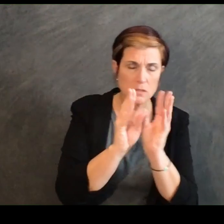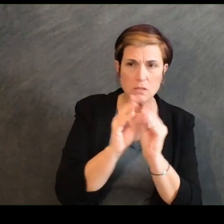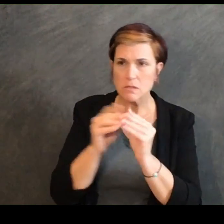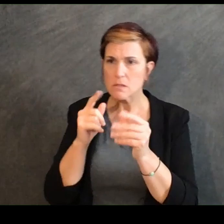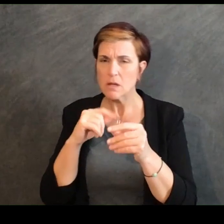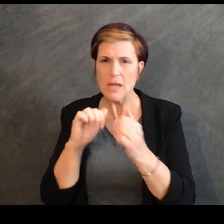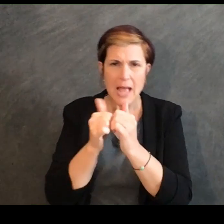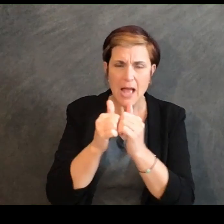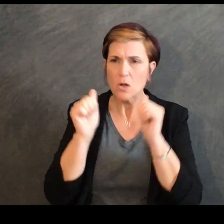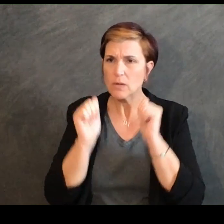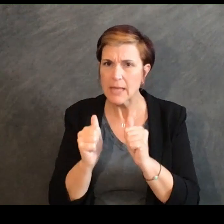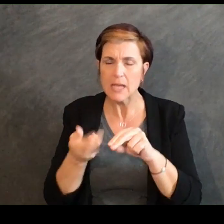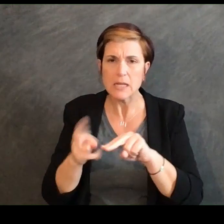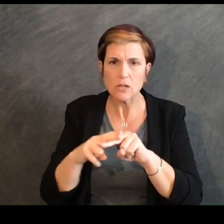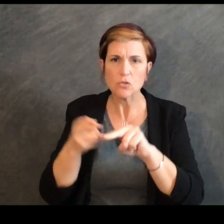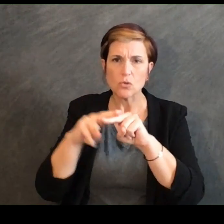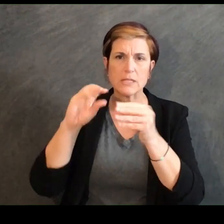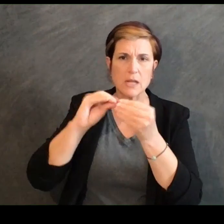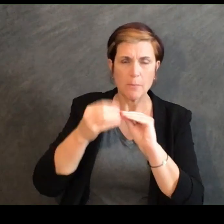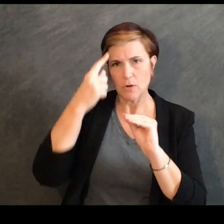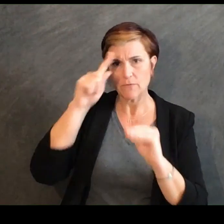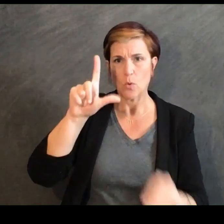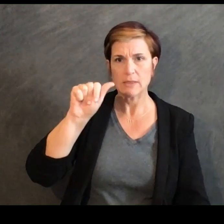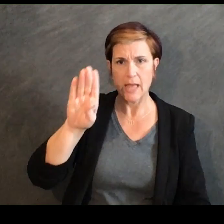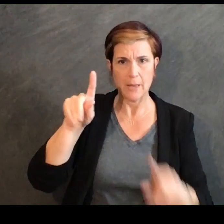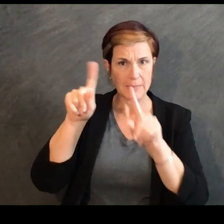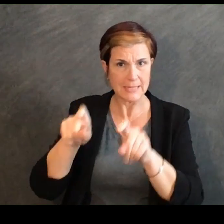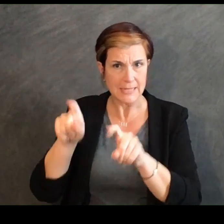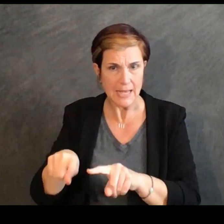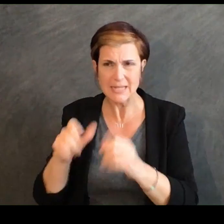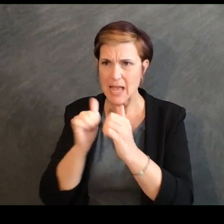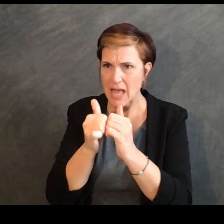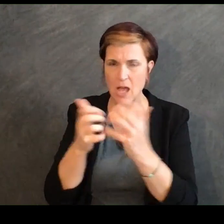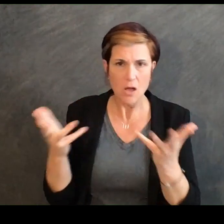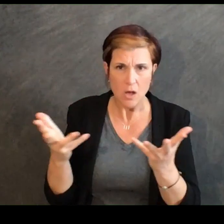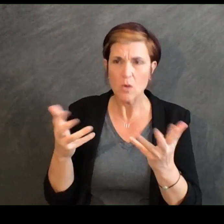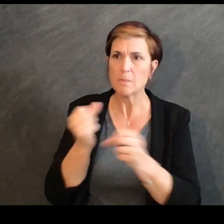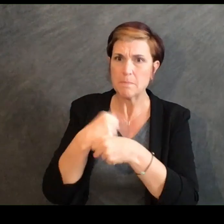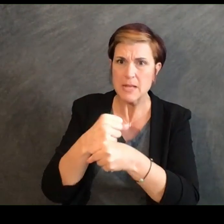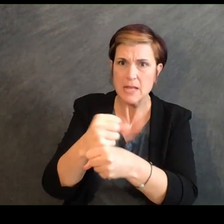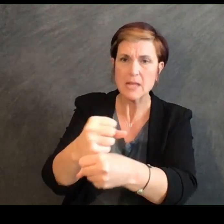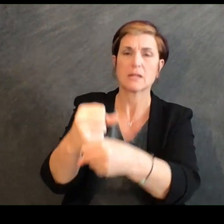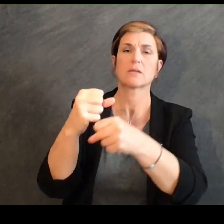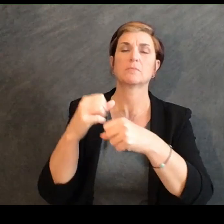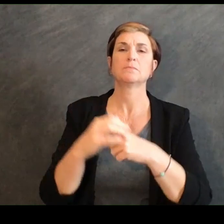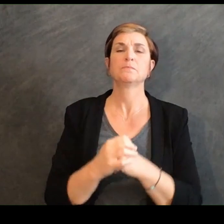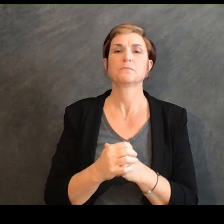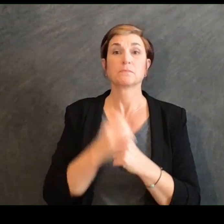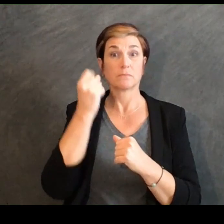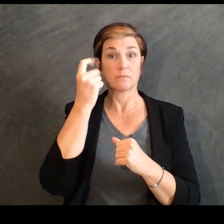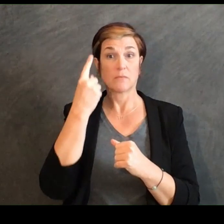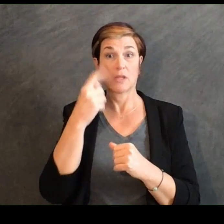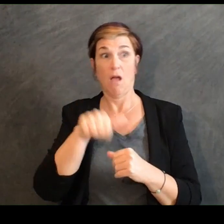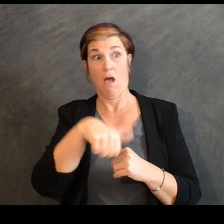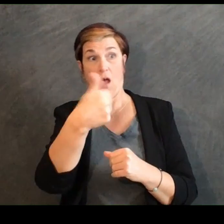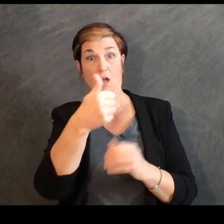availability of tests other countries have called us and worked with us and